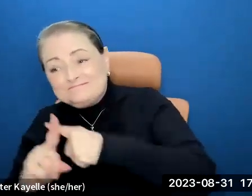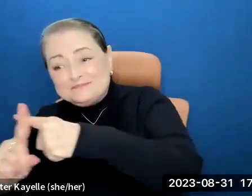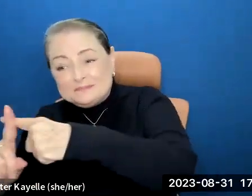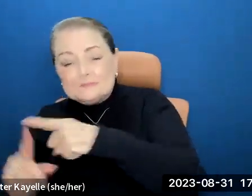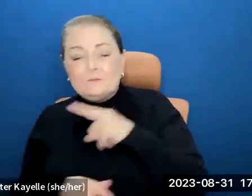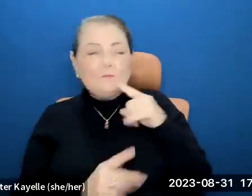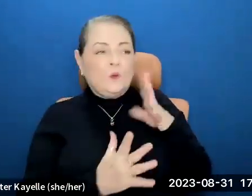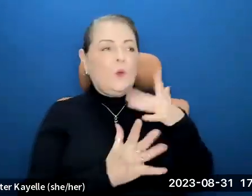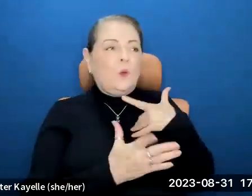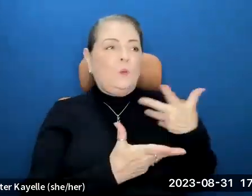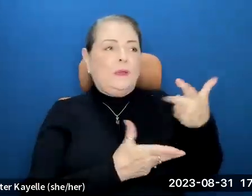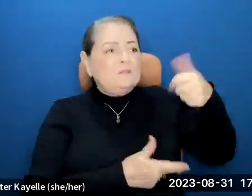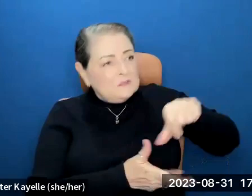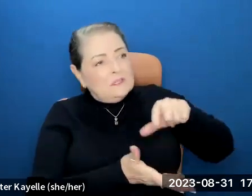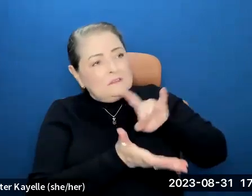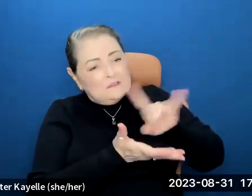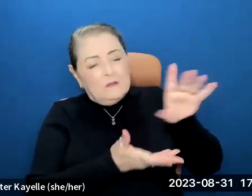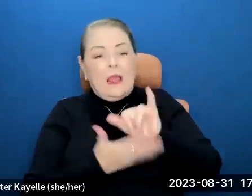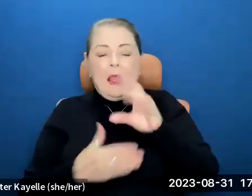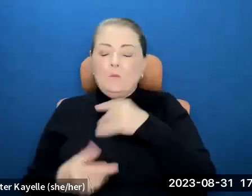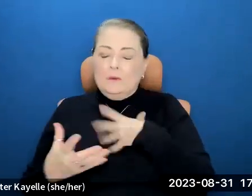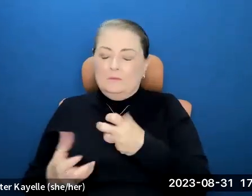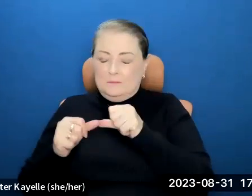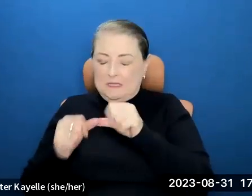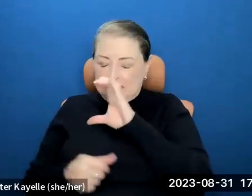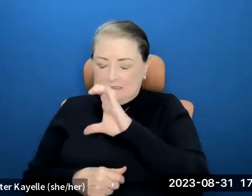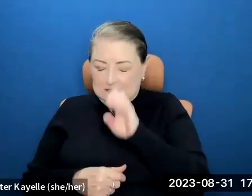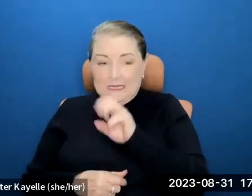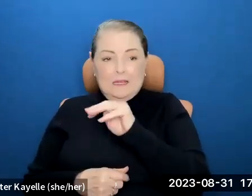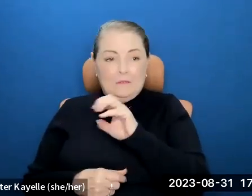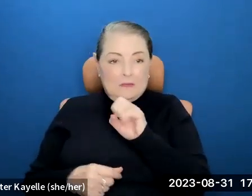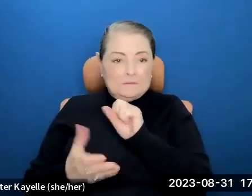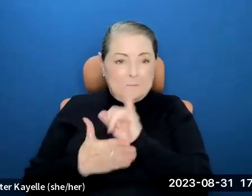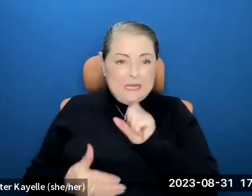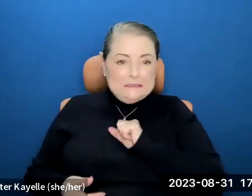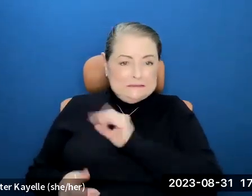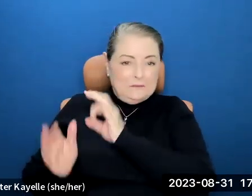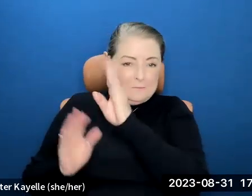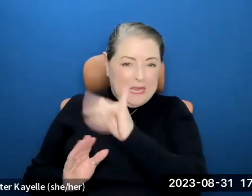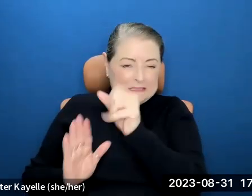Health Equity CE and suicide prevention CE as required by Statute as those requirements